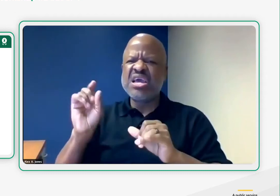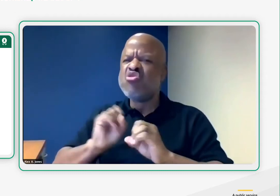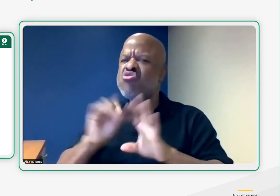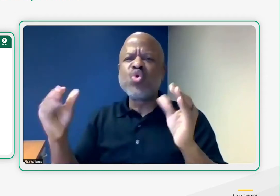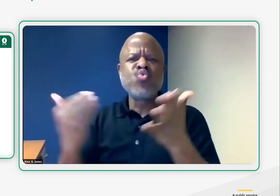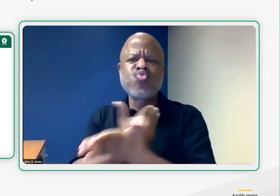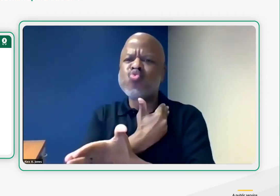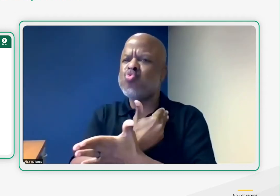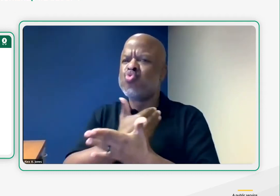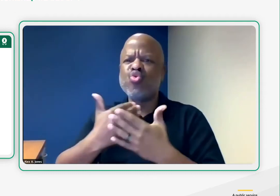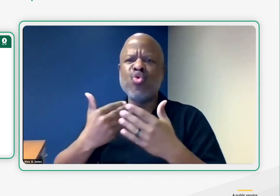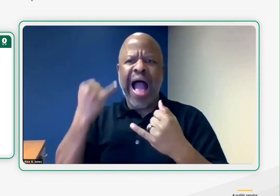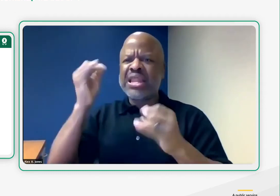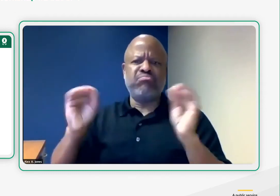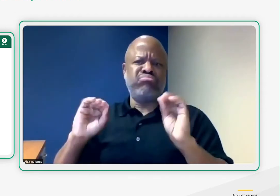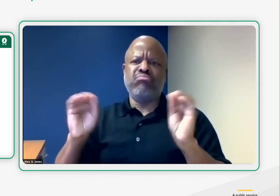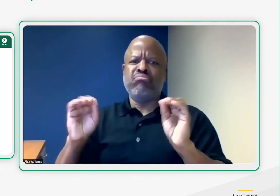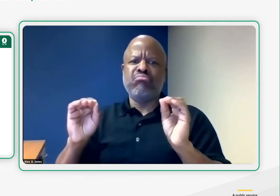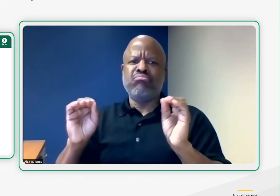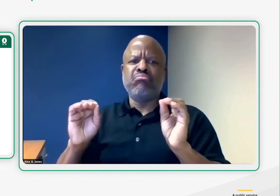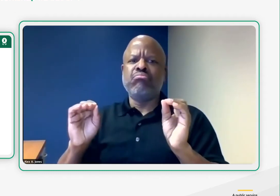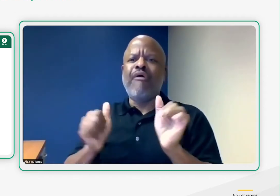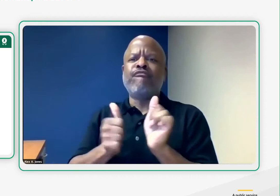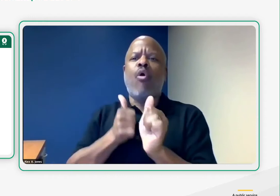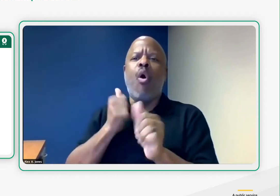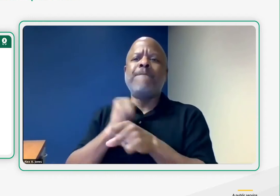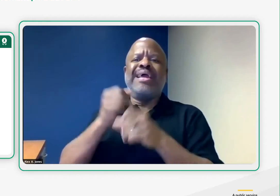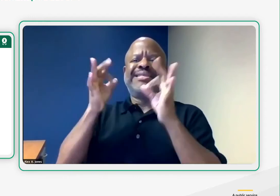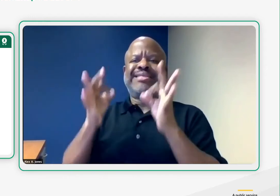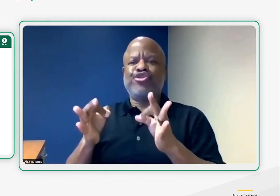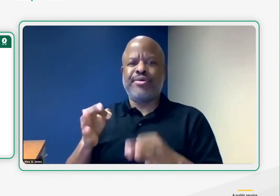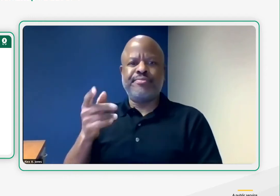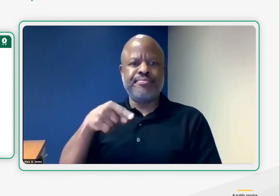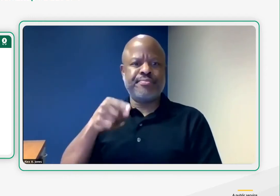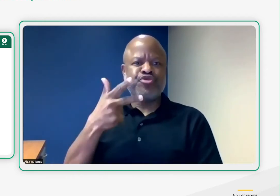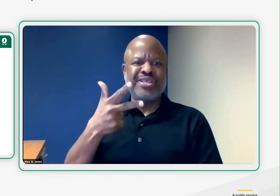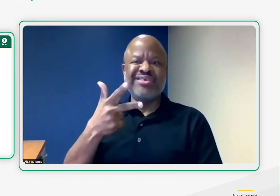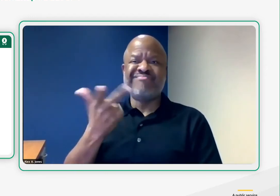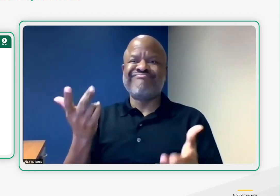there's no deviation from that, nothing new – that's how we avoid making decisions.